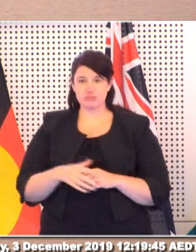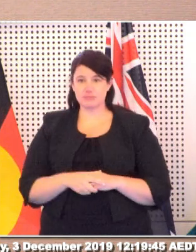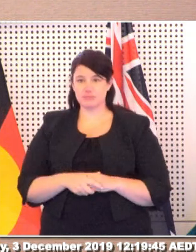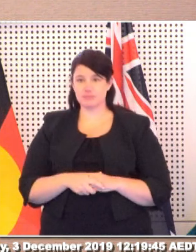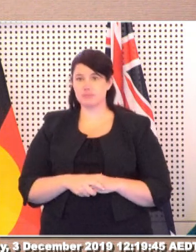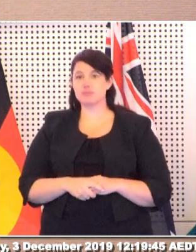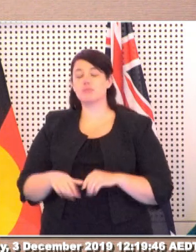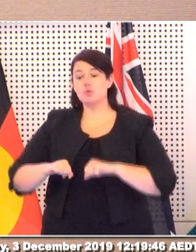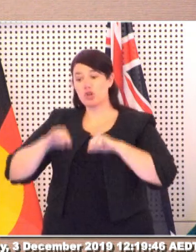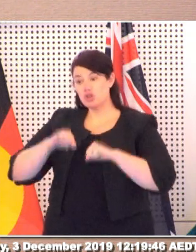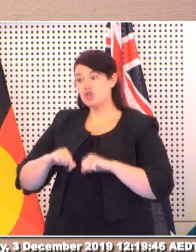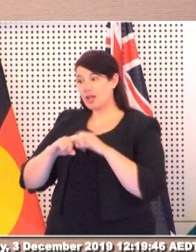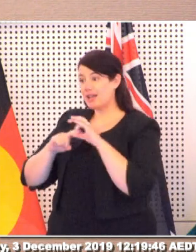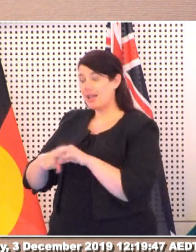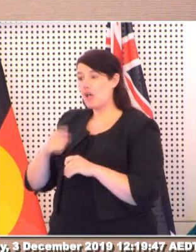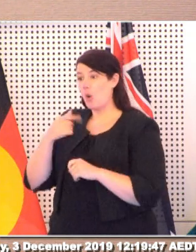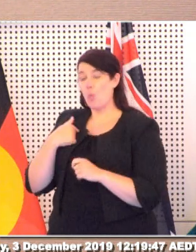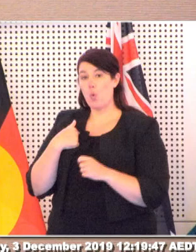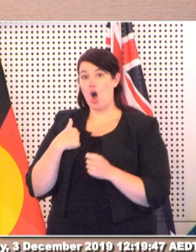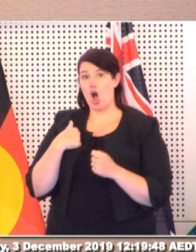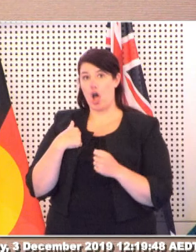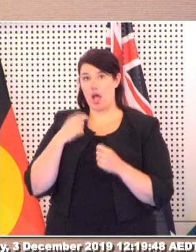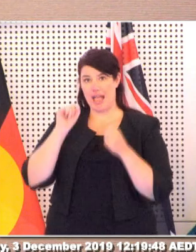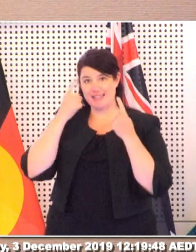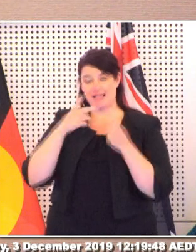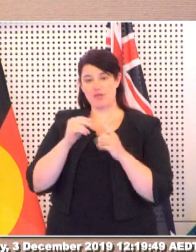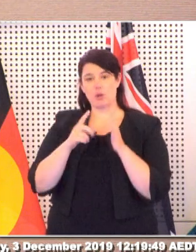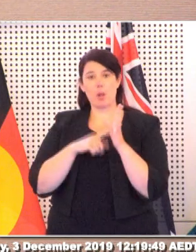is that if you ask the wrong questions you’re bound to get the